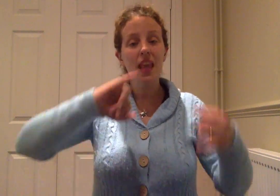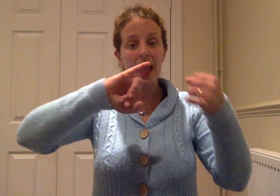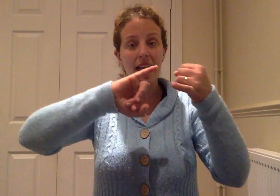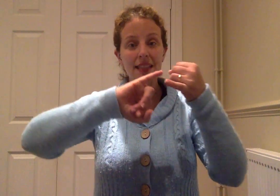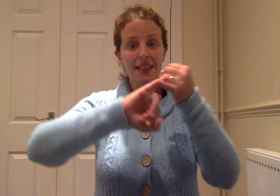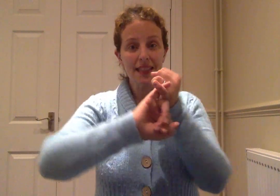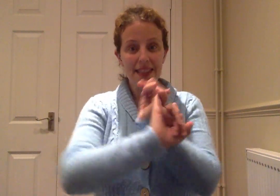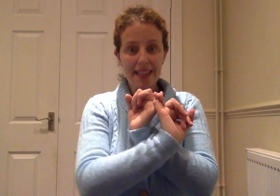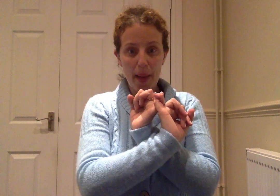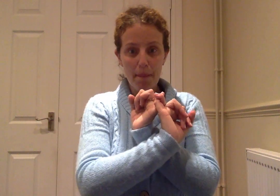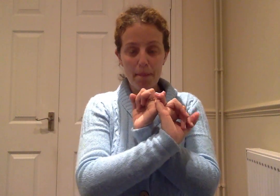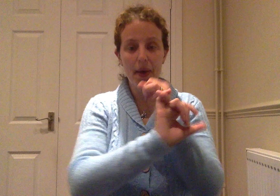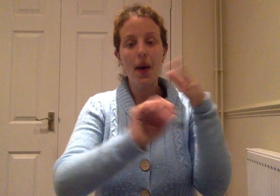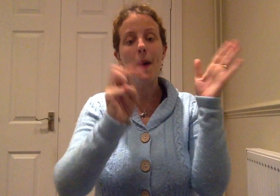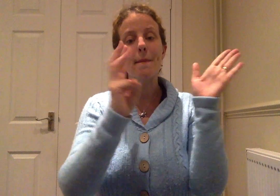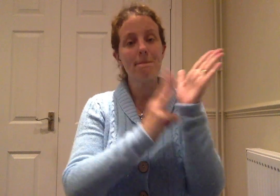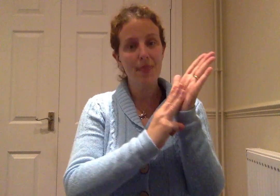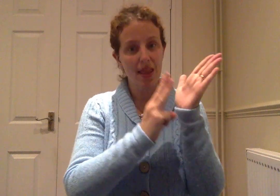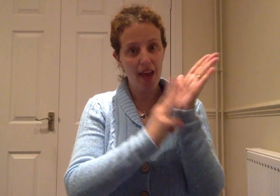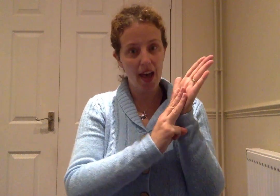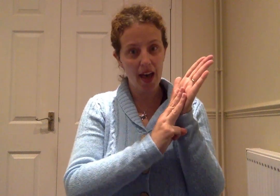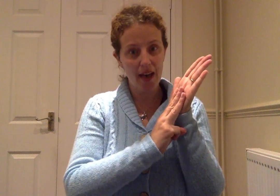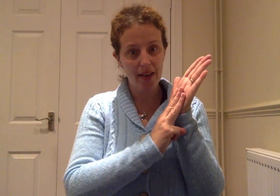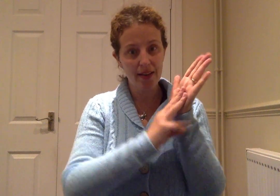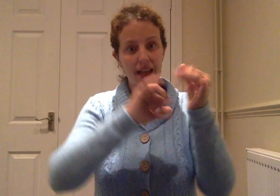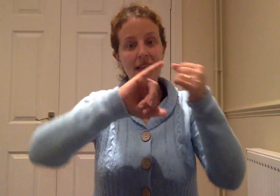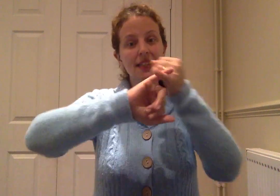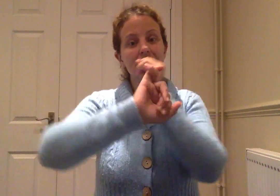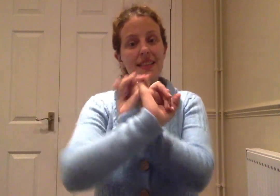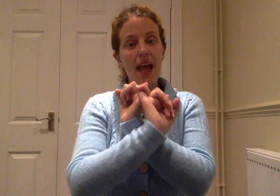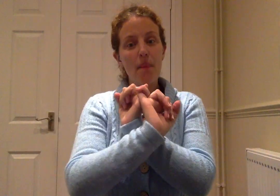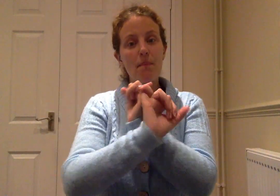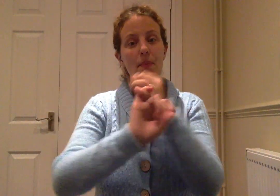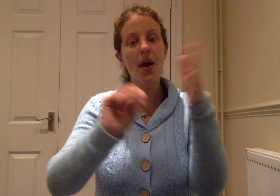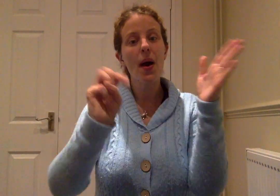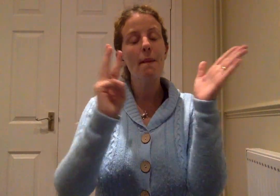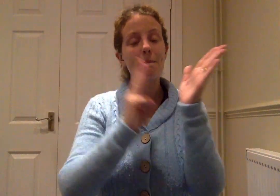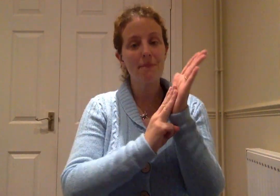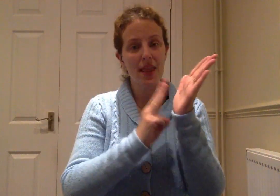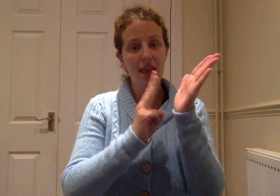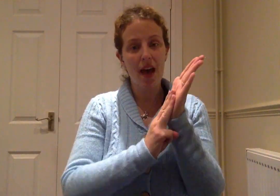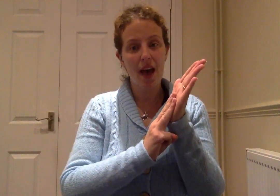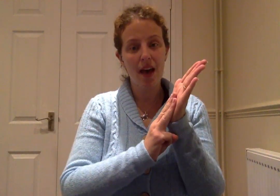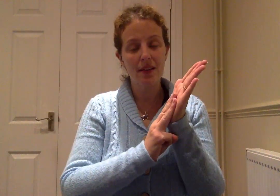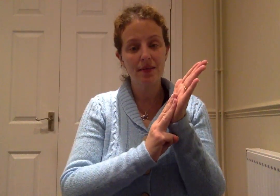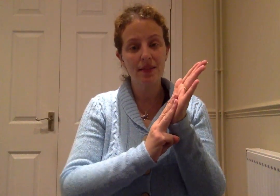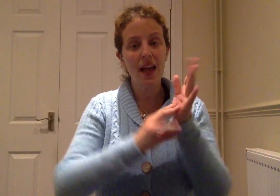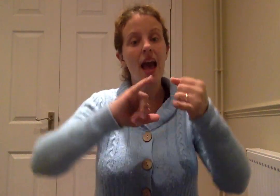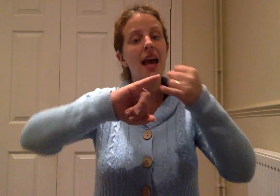Step mother